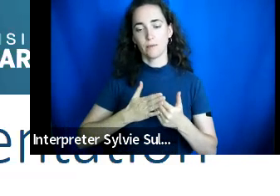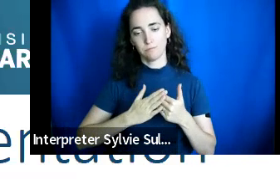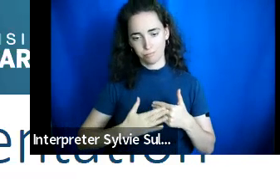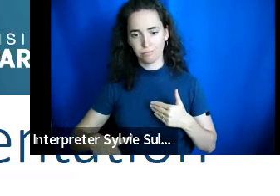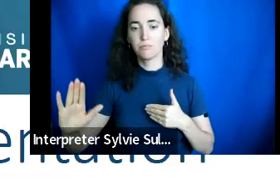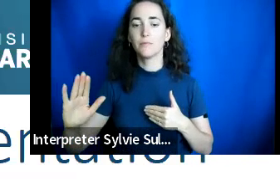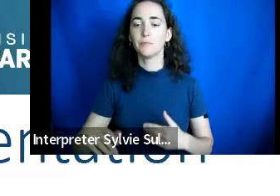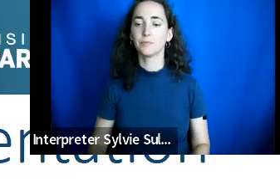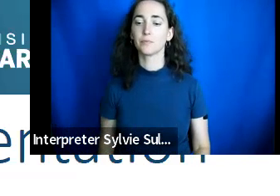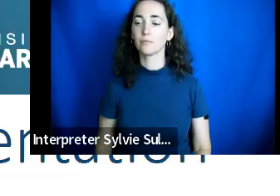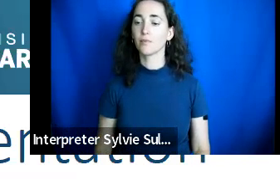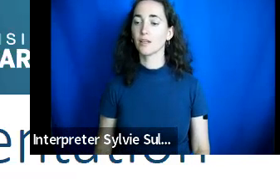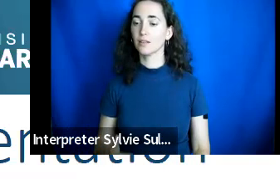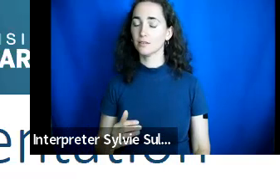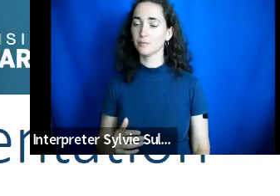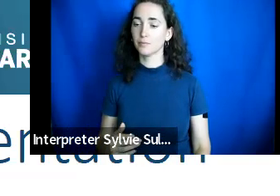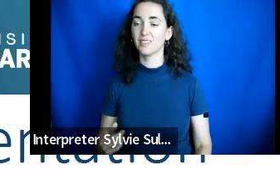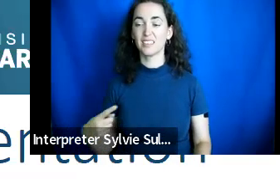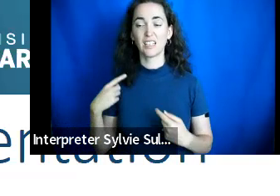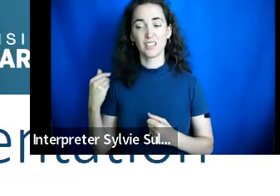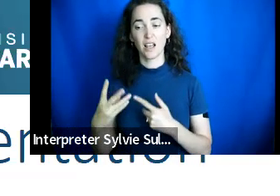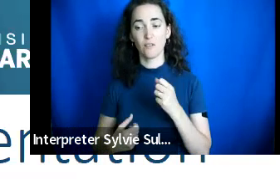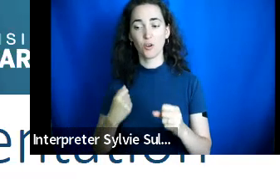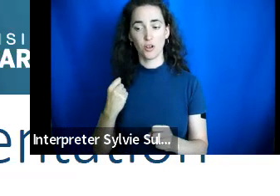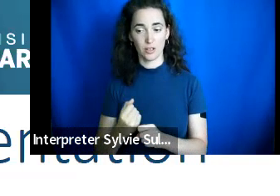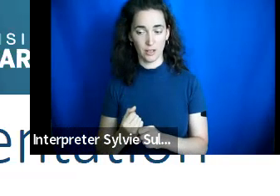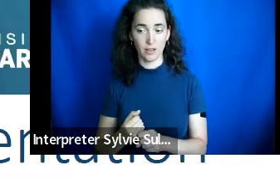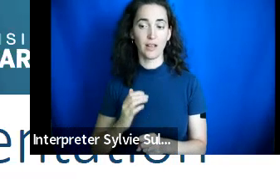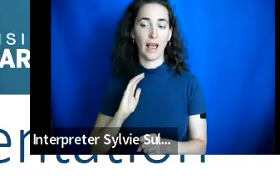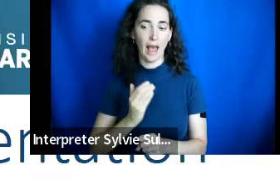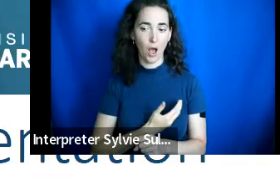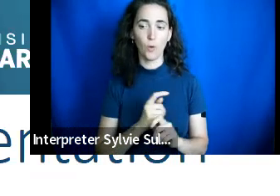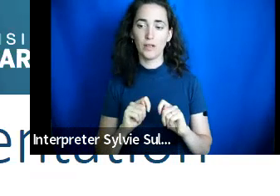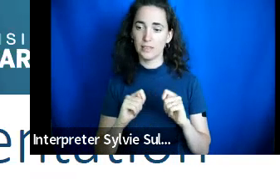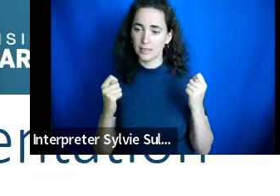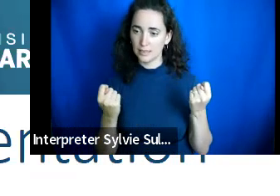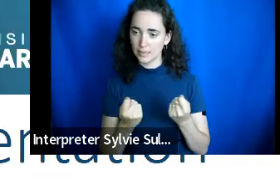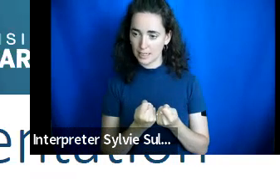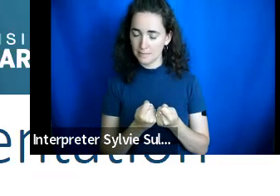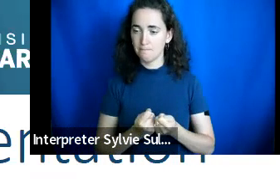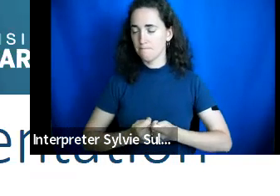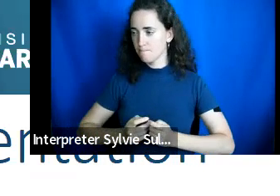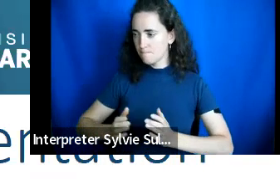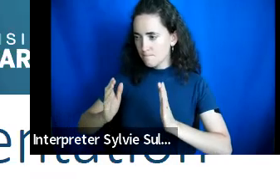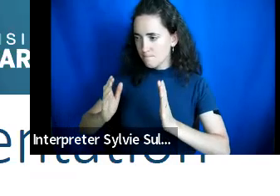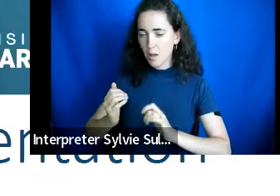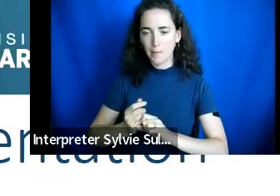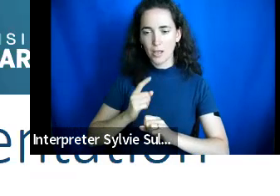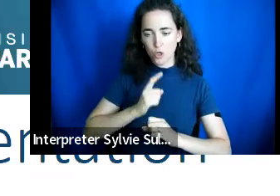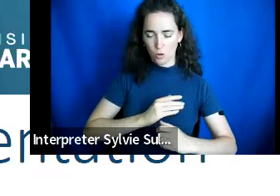And so our team has spent over the last several years a lot of attention in making this process be one that is user friendly.